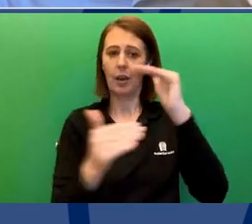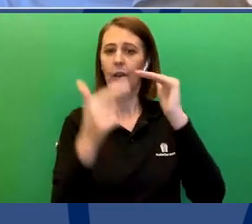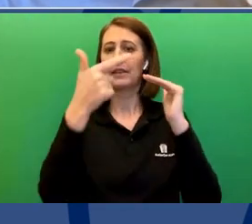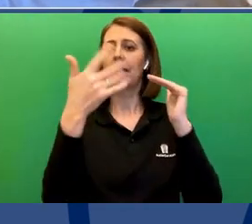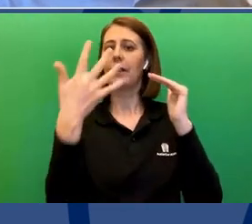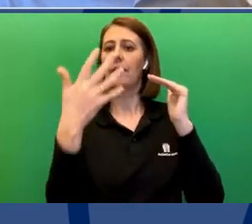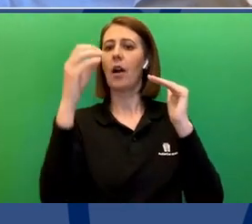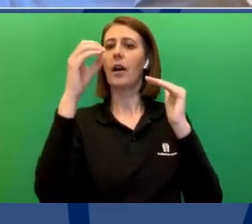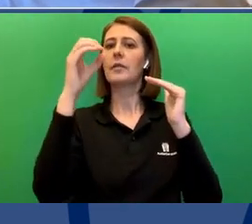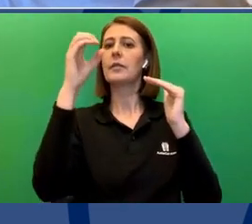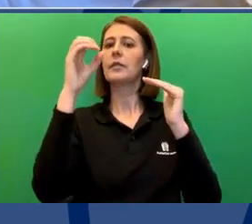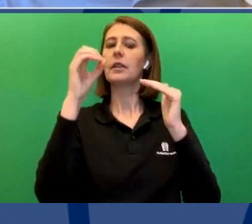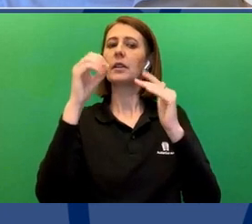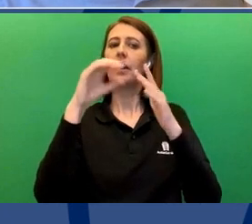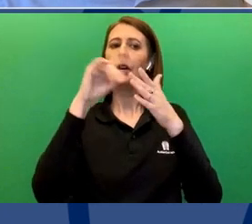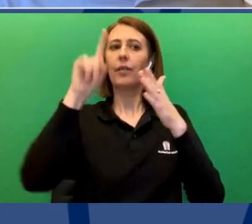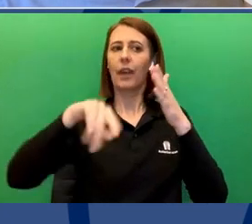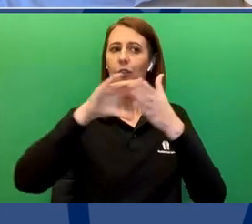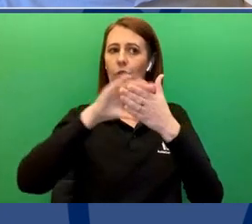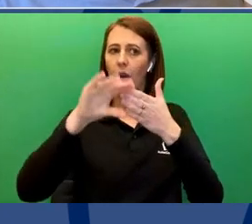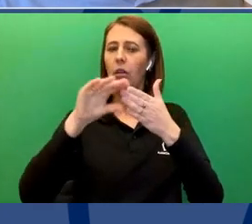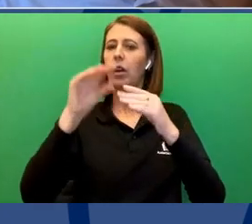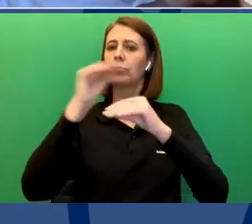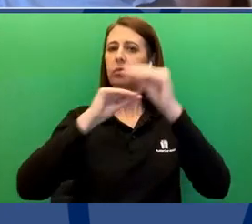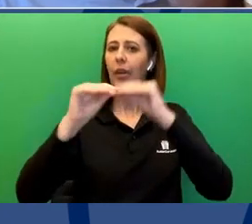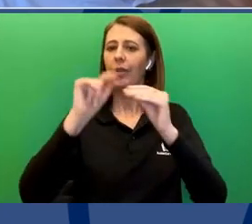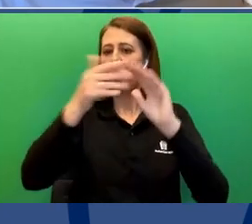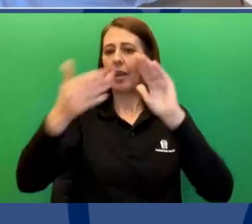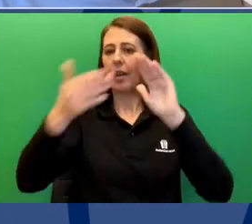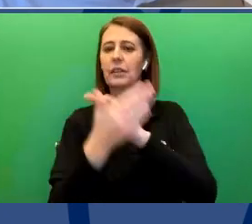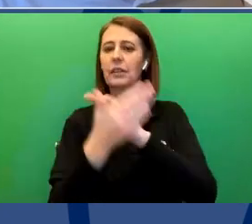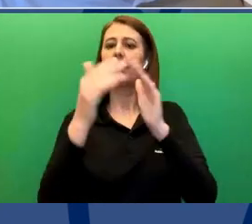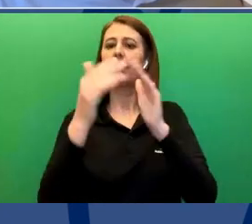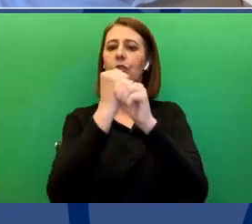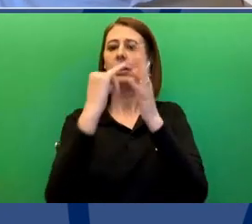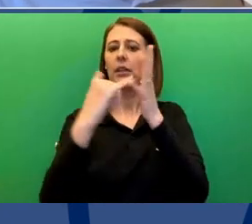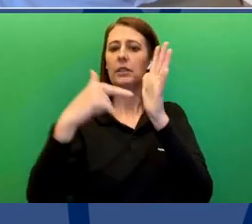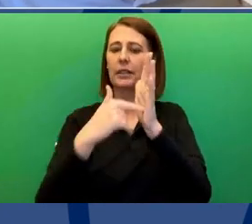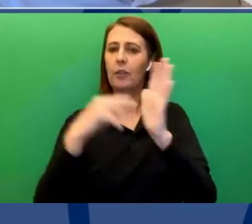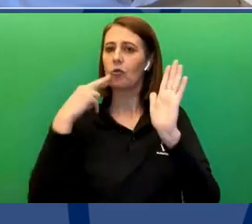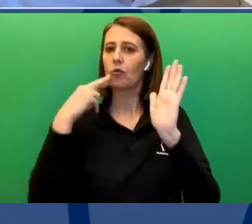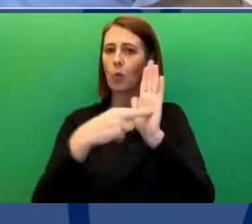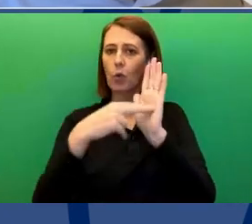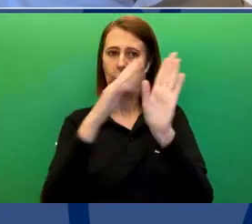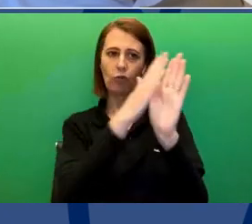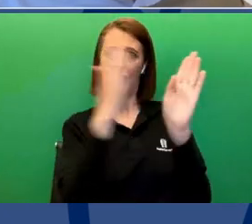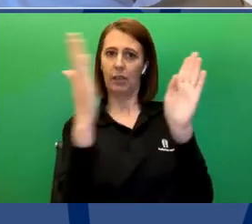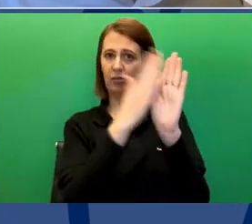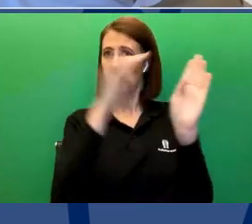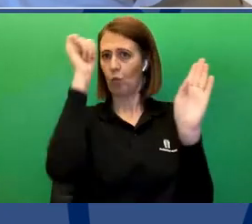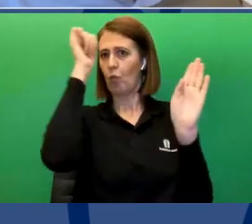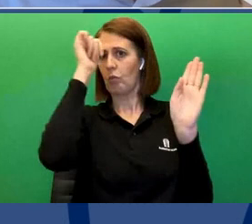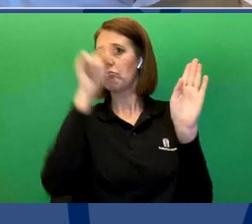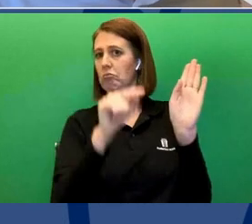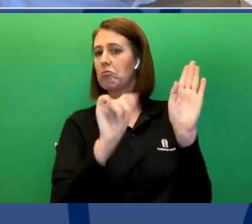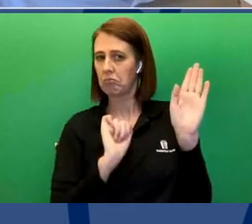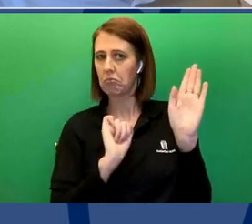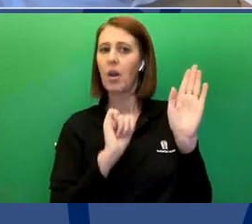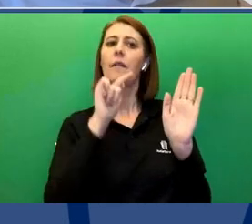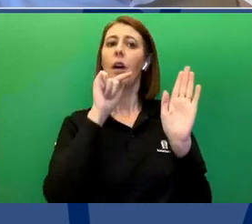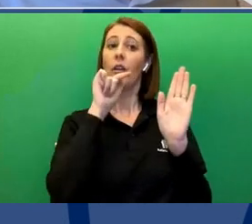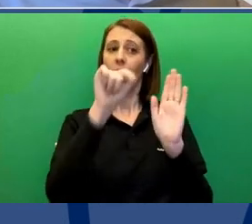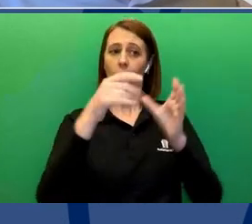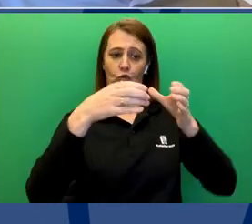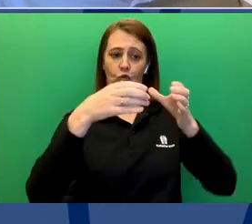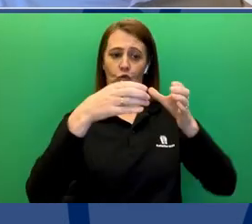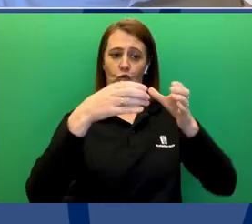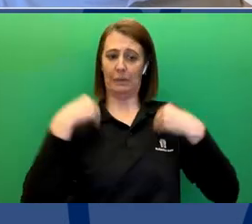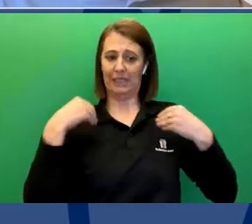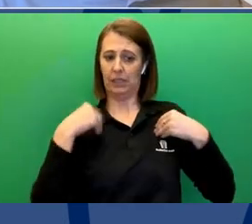below the regular GST reporting range. And for this group of businesses, we're opening